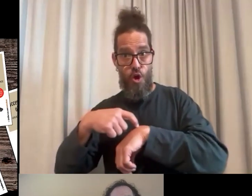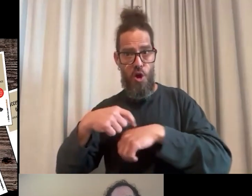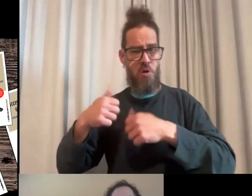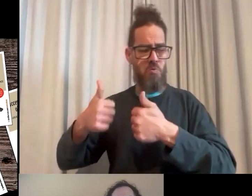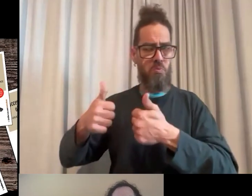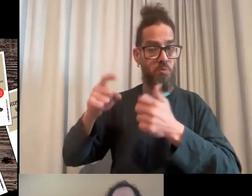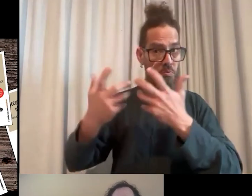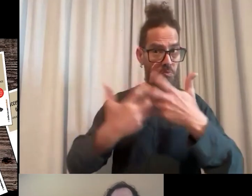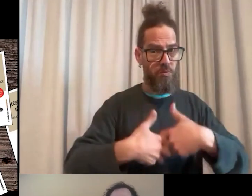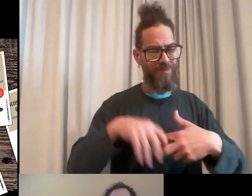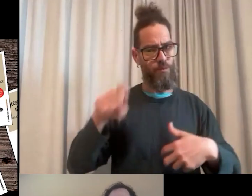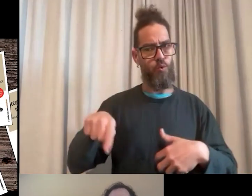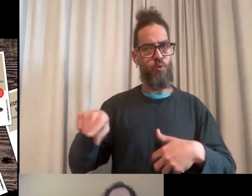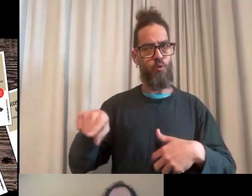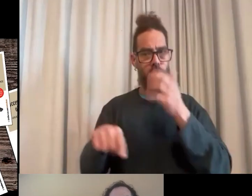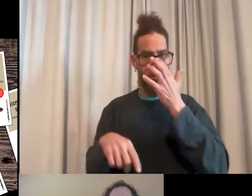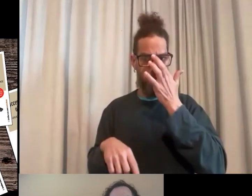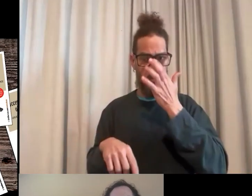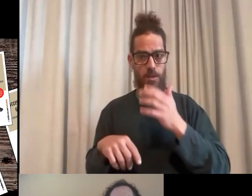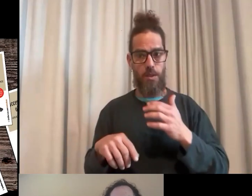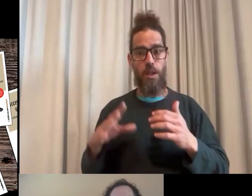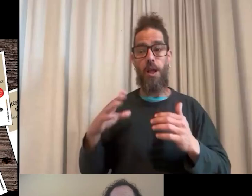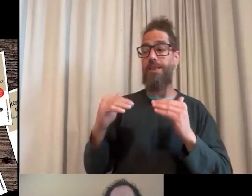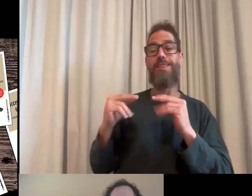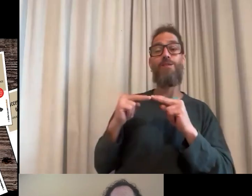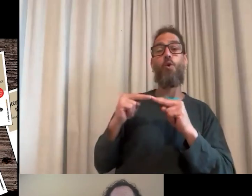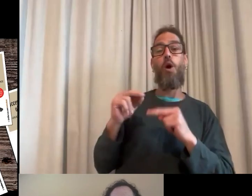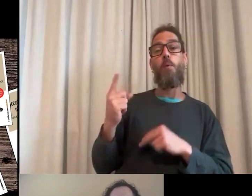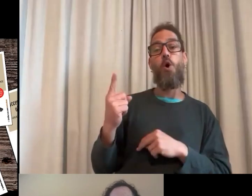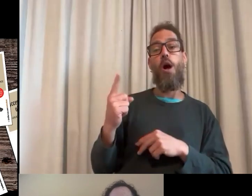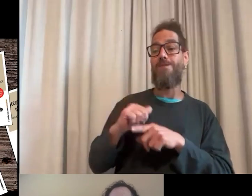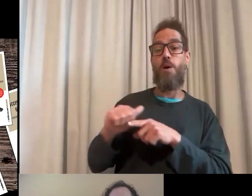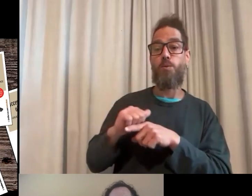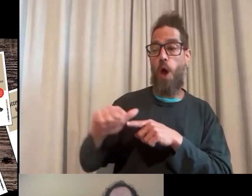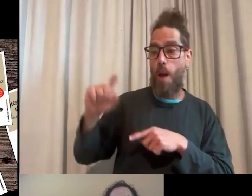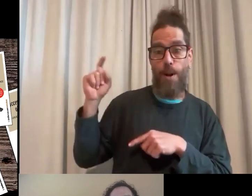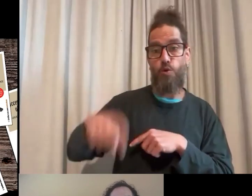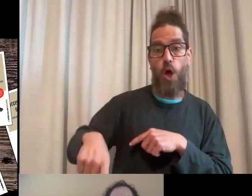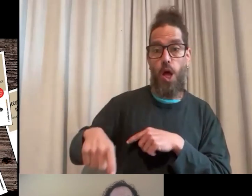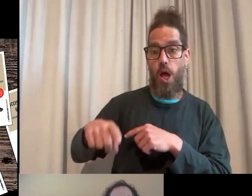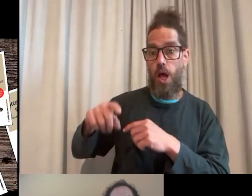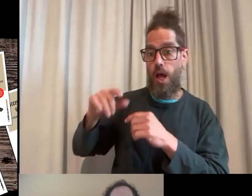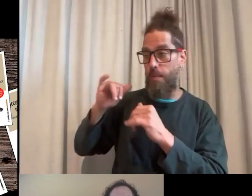But there's no stipulation in the Phase 1 regs